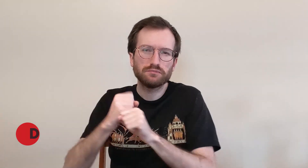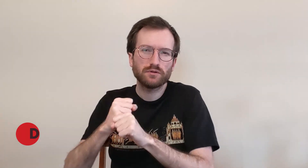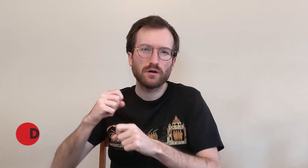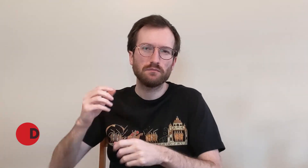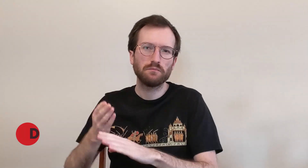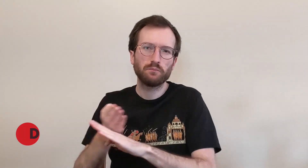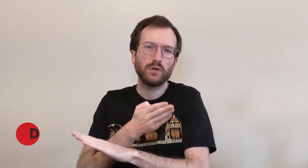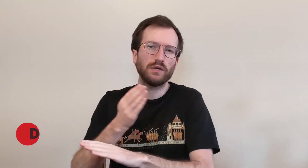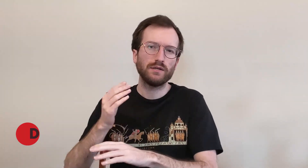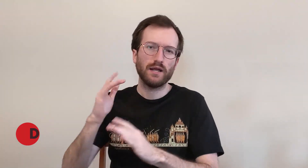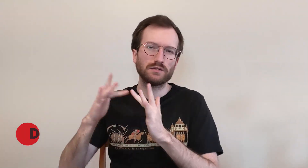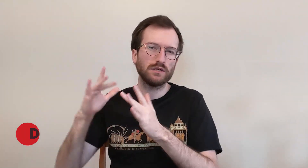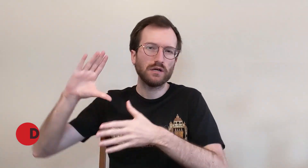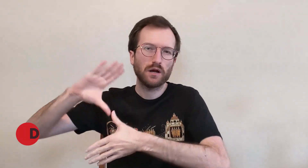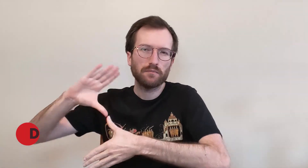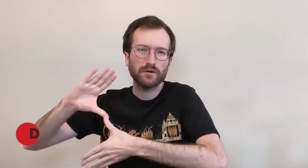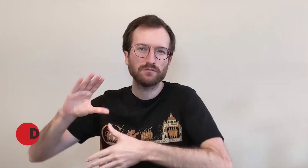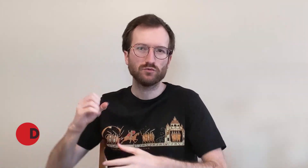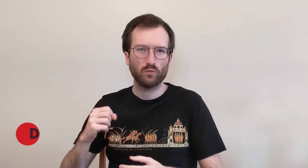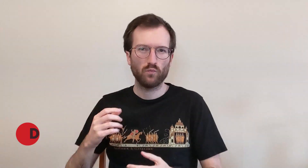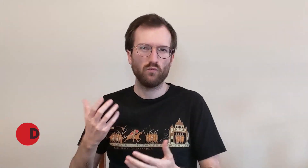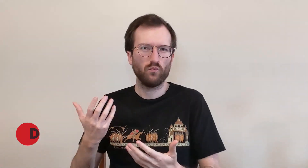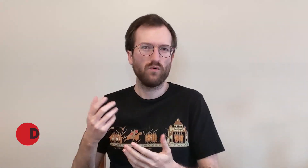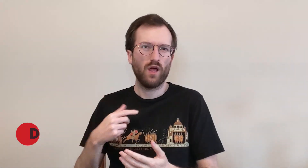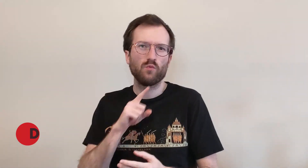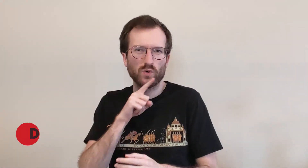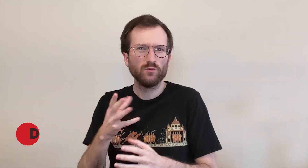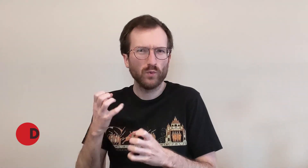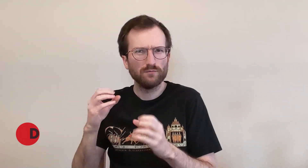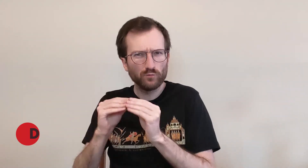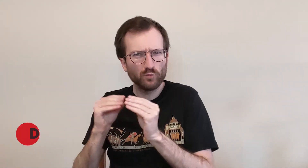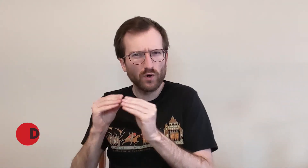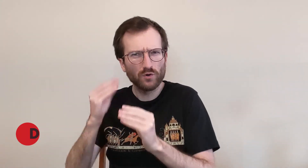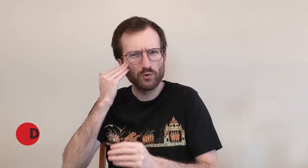a summary on the pre-Columbian era; I really wanted to know